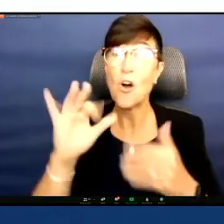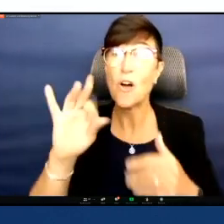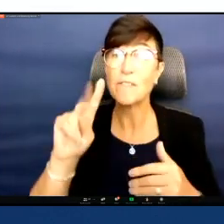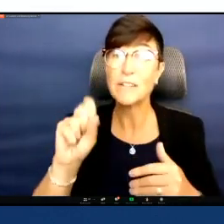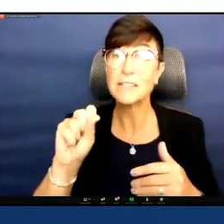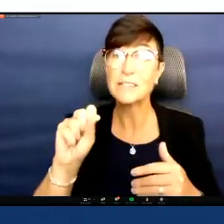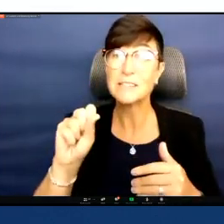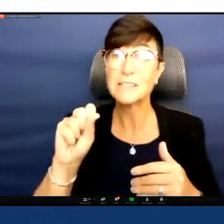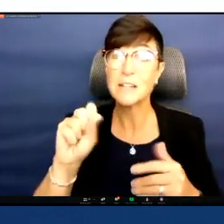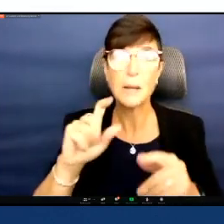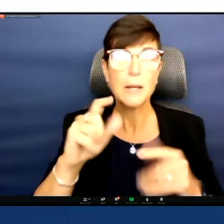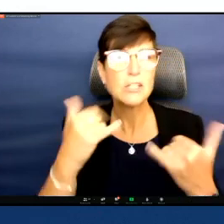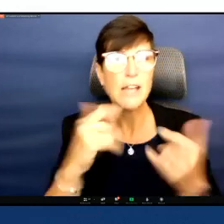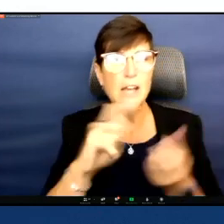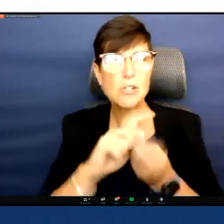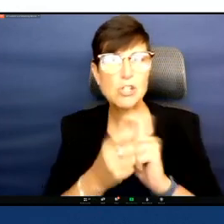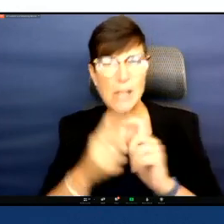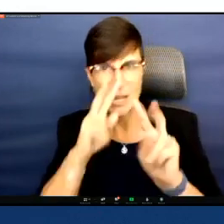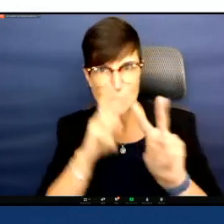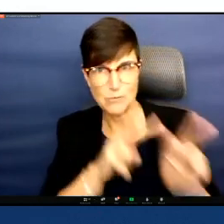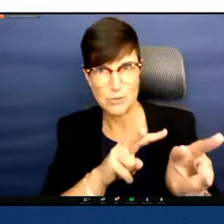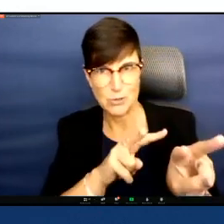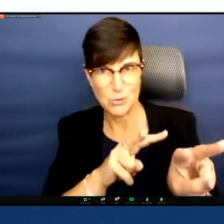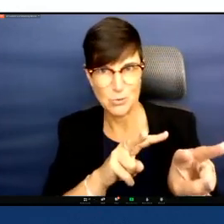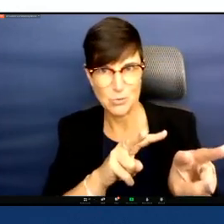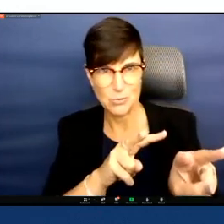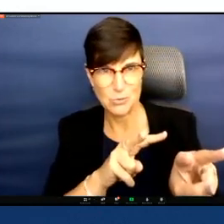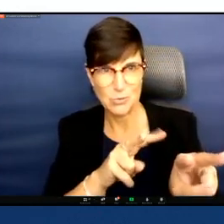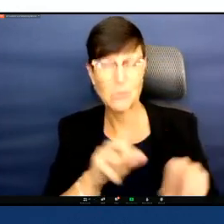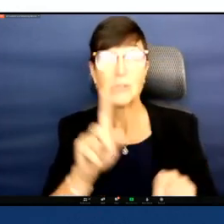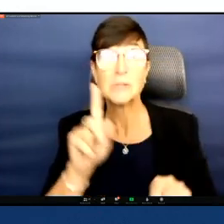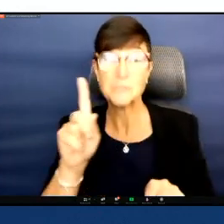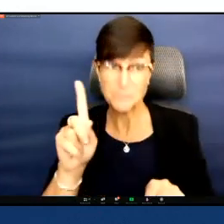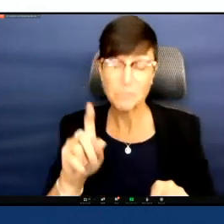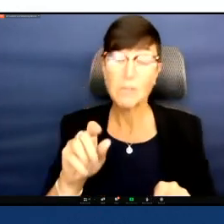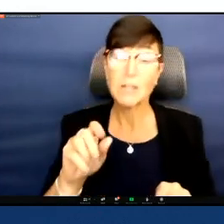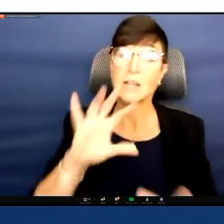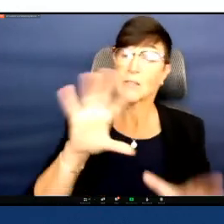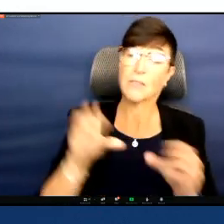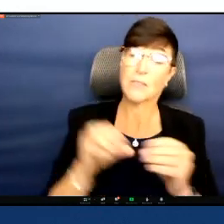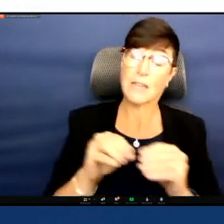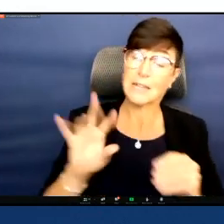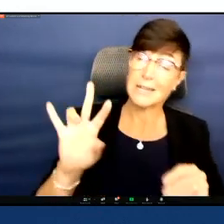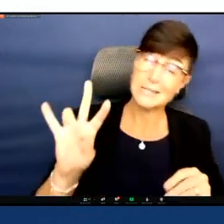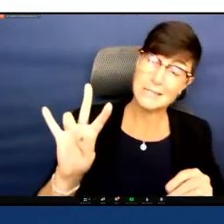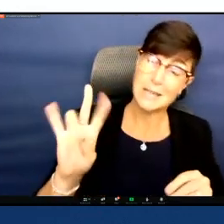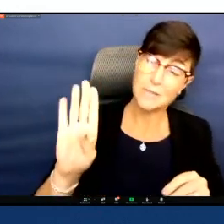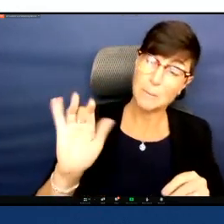So this chart is showing that out of the 7 billion total in appropriations,